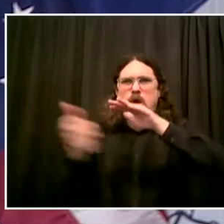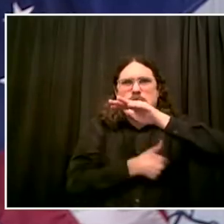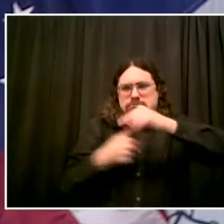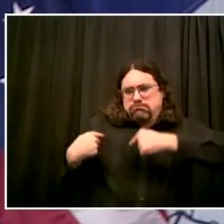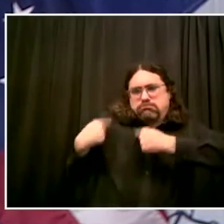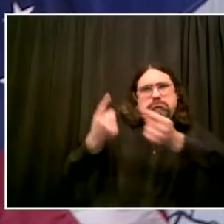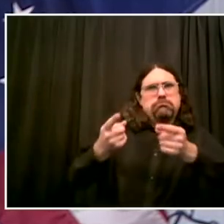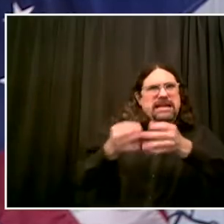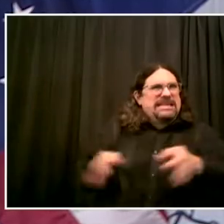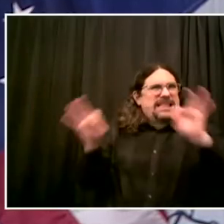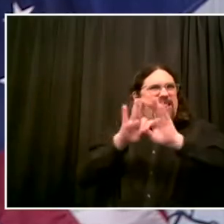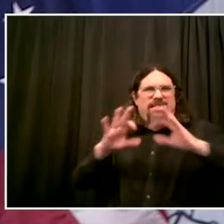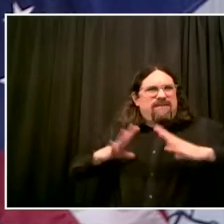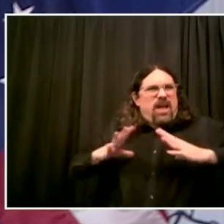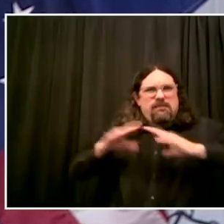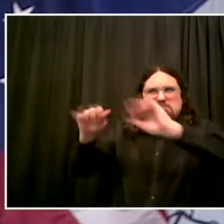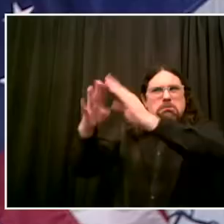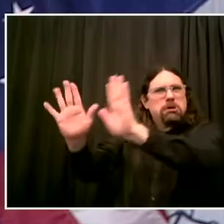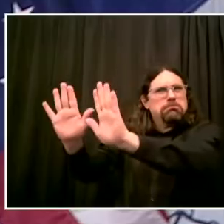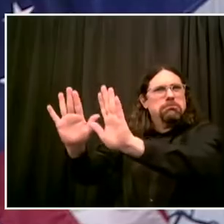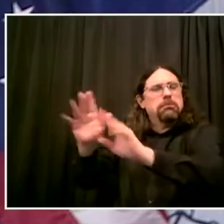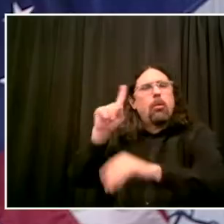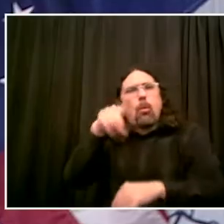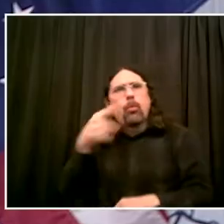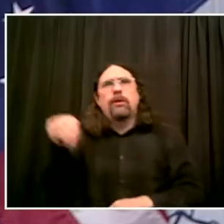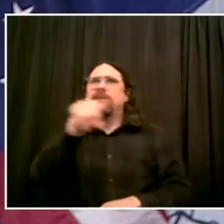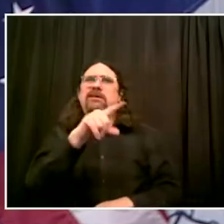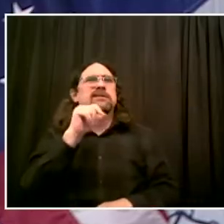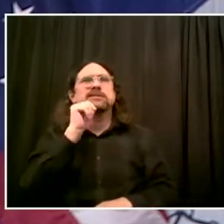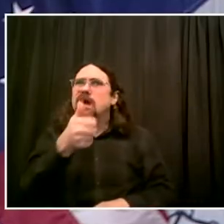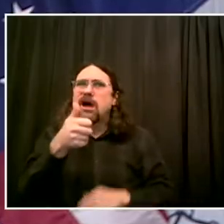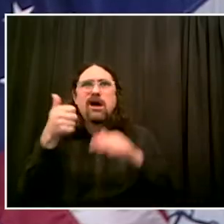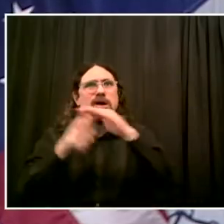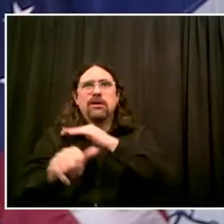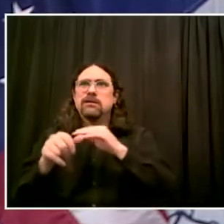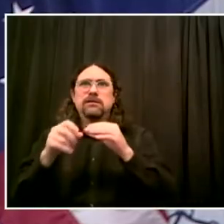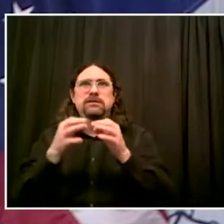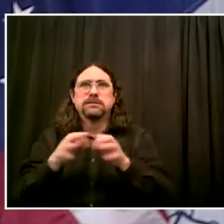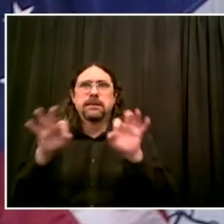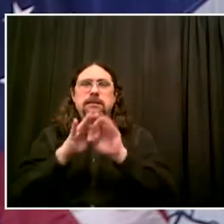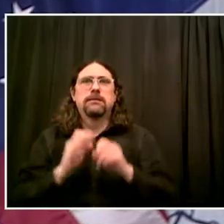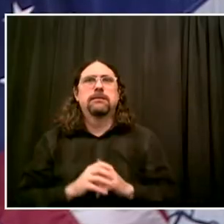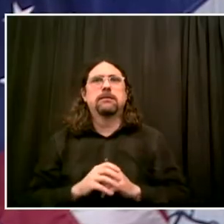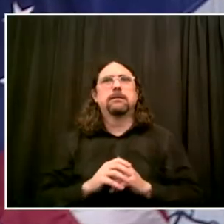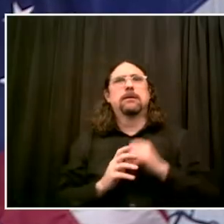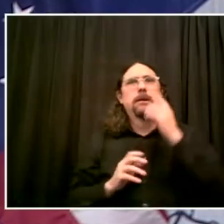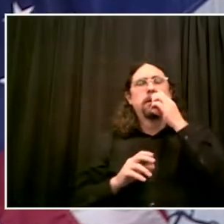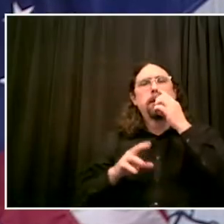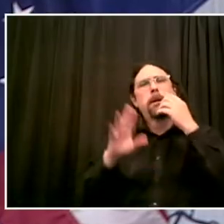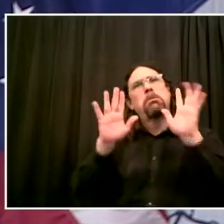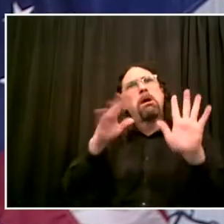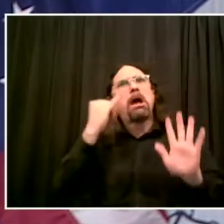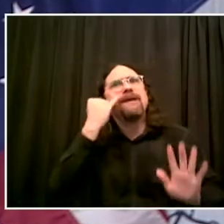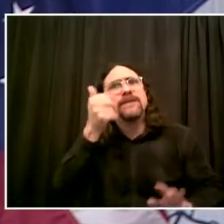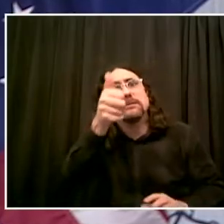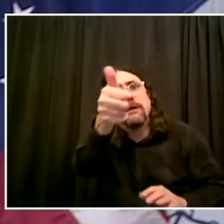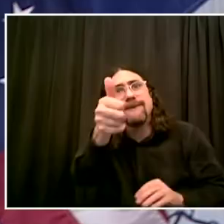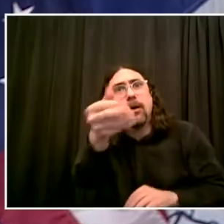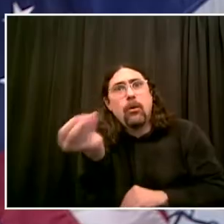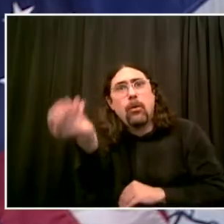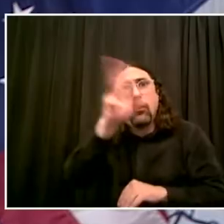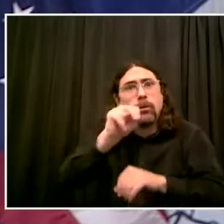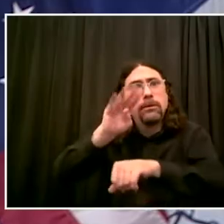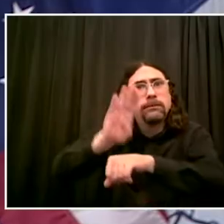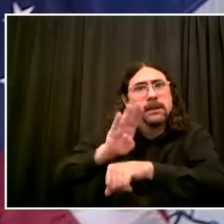CUP OF